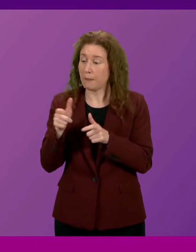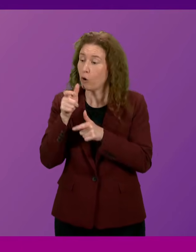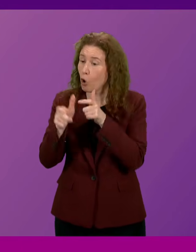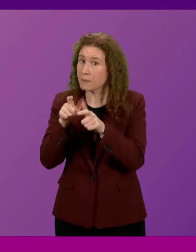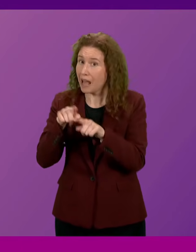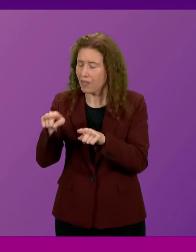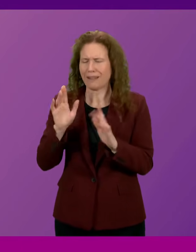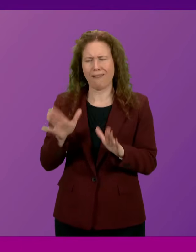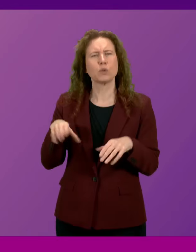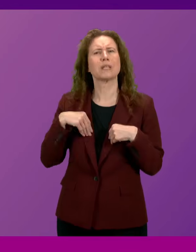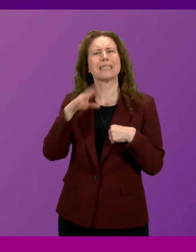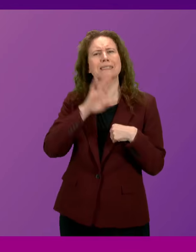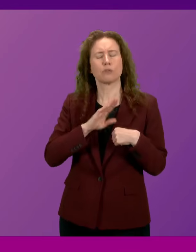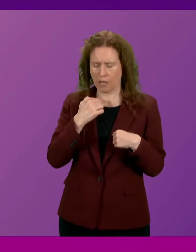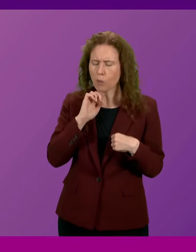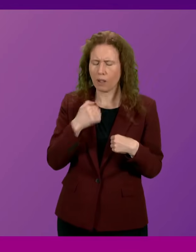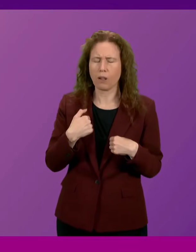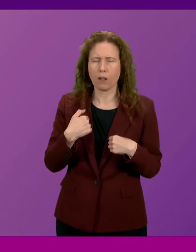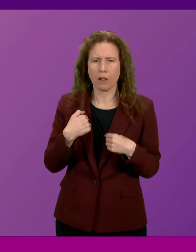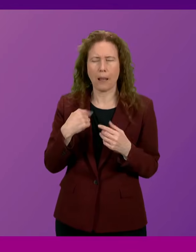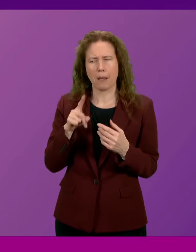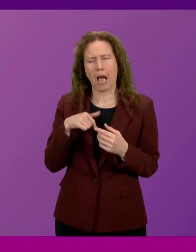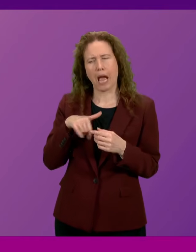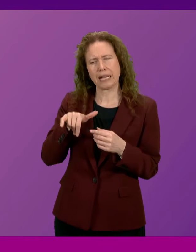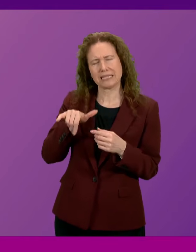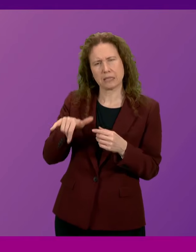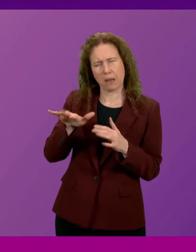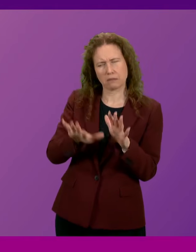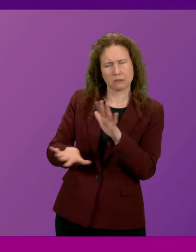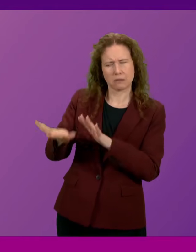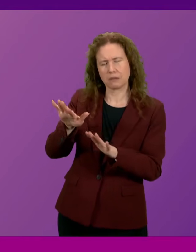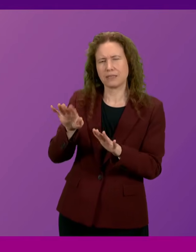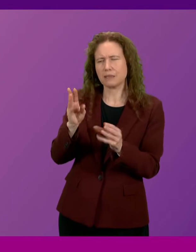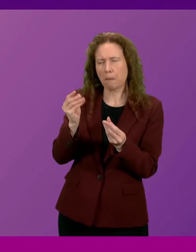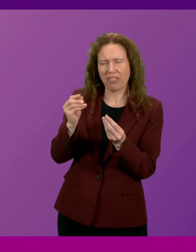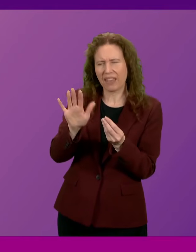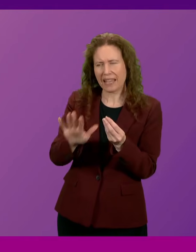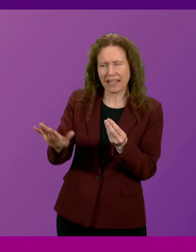deadly seriously, which I will, but I suspect that there is something, possibly in the governance of